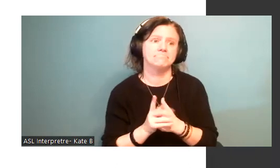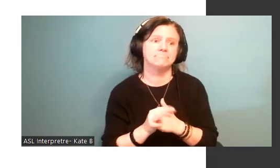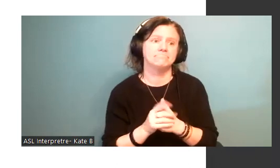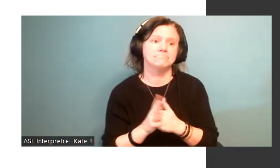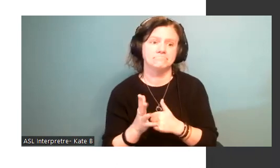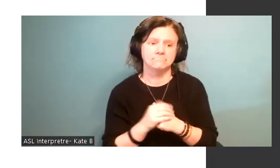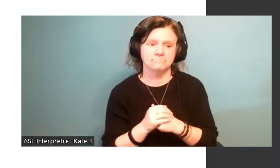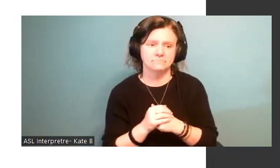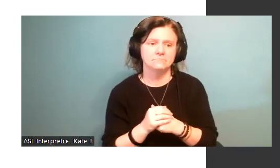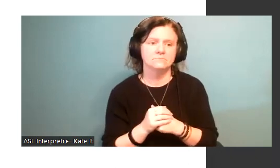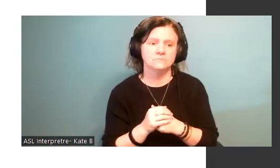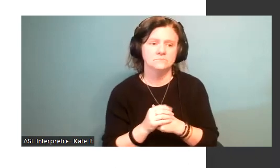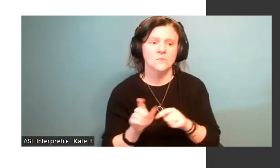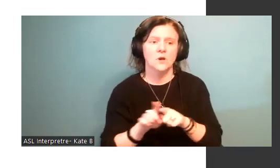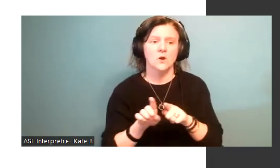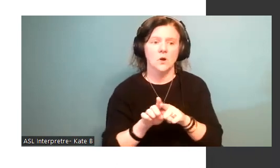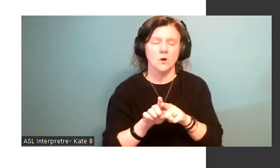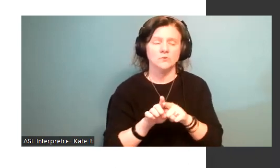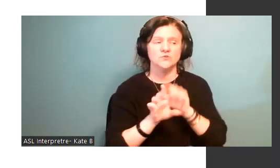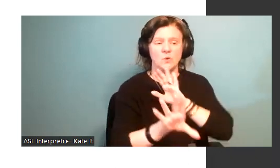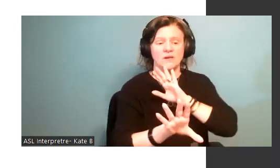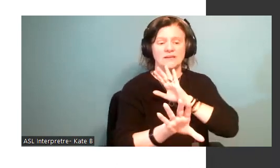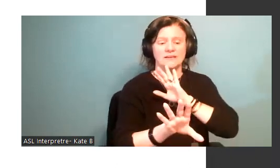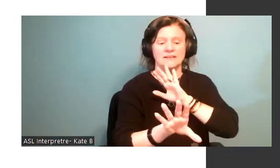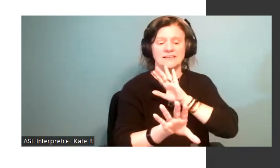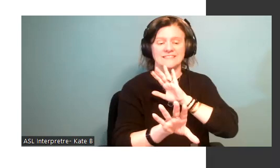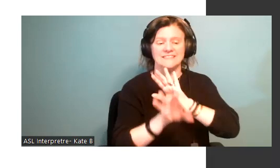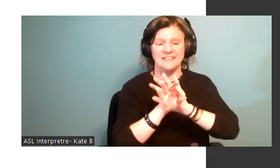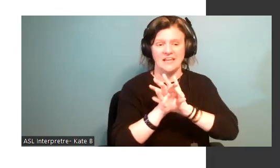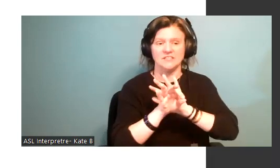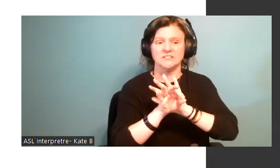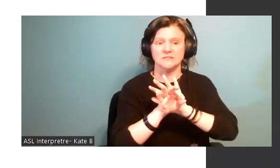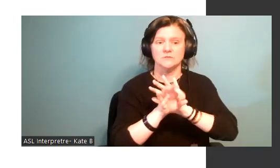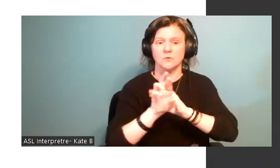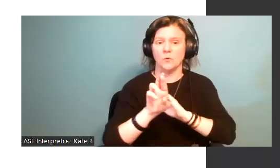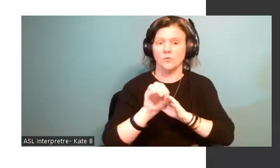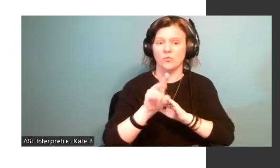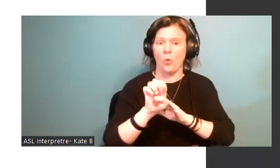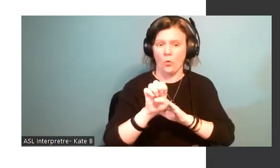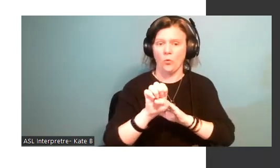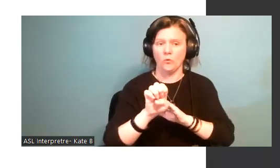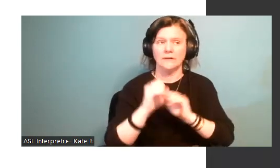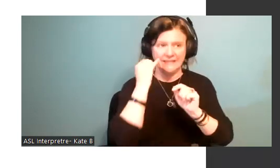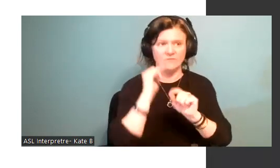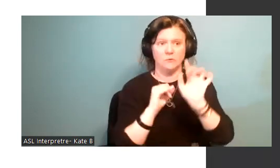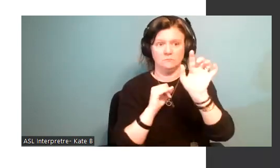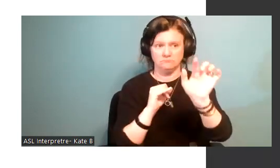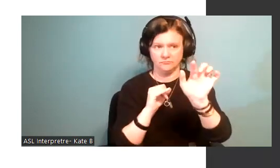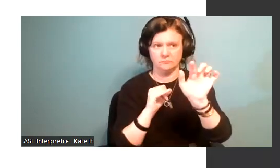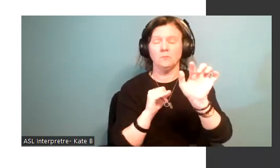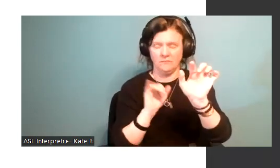or different types of content that you might move